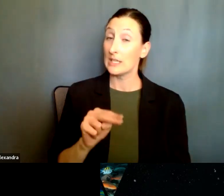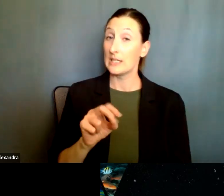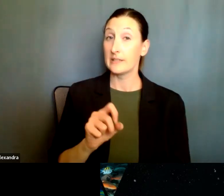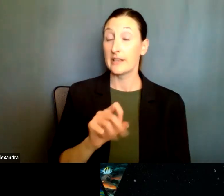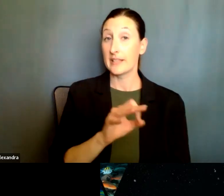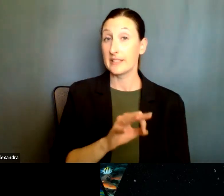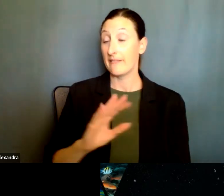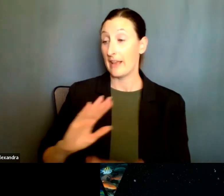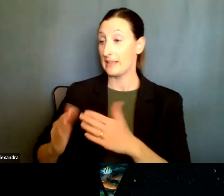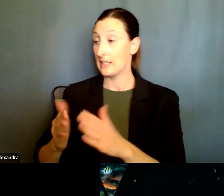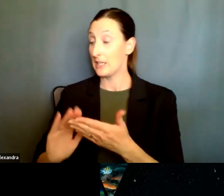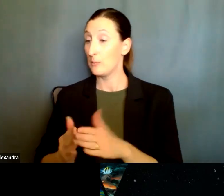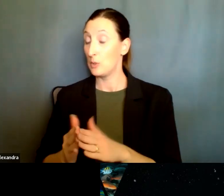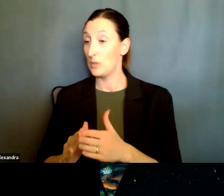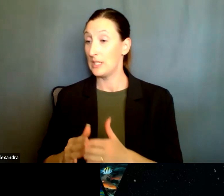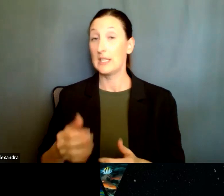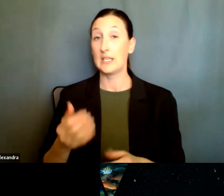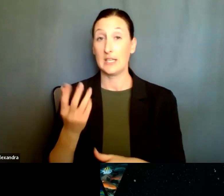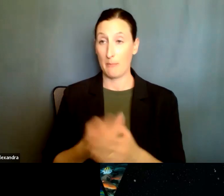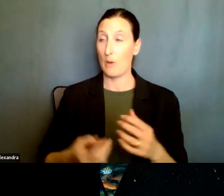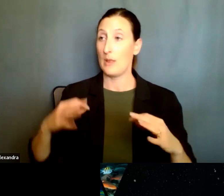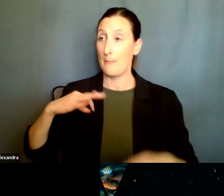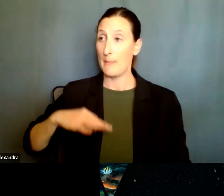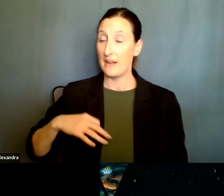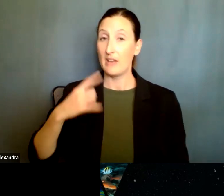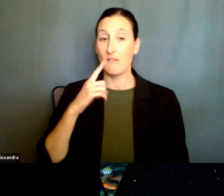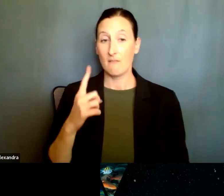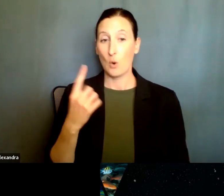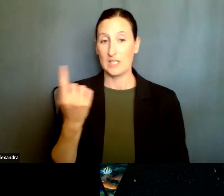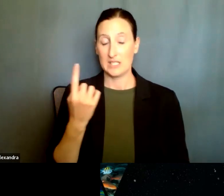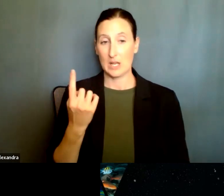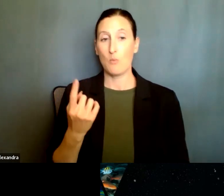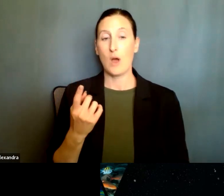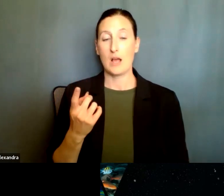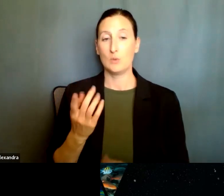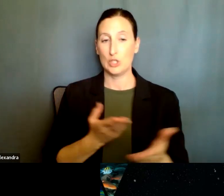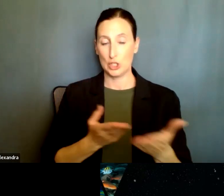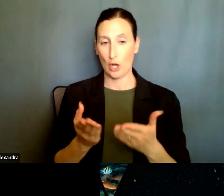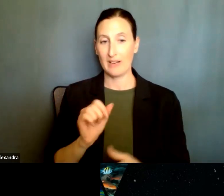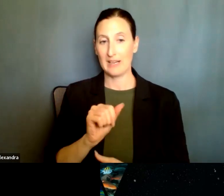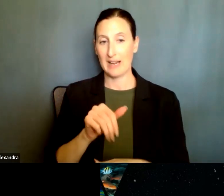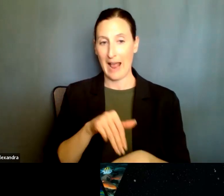both sides from someone serving as a reviewer, the individual that's serving as a reviewer as well as the benefits it is to NSF?